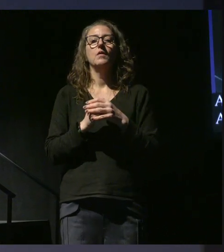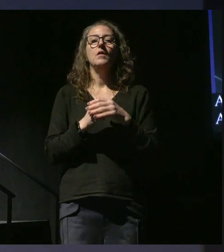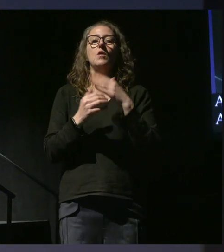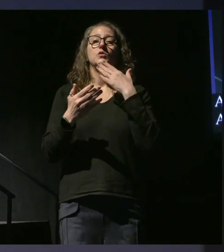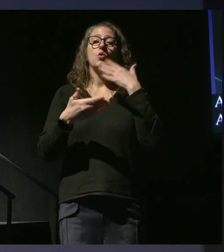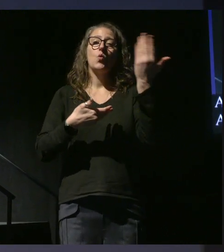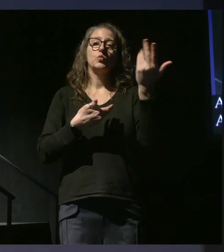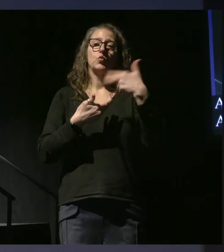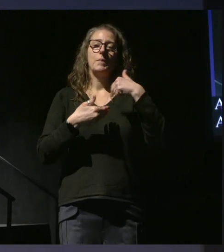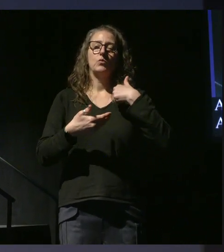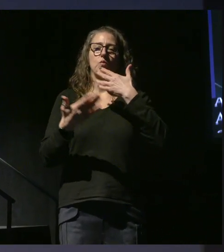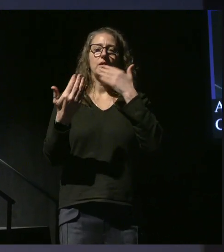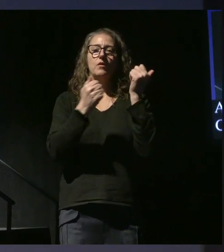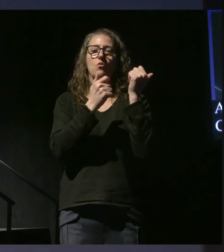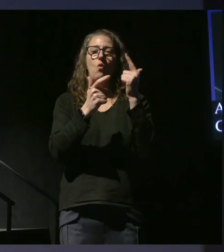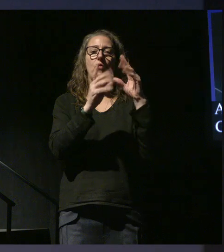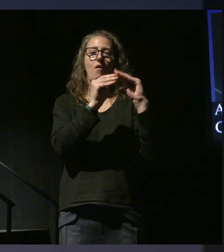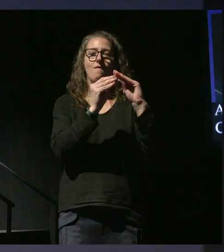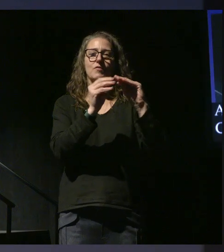and partners for their support and participation.